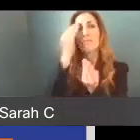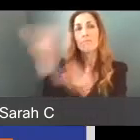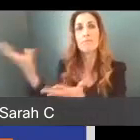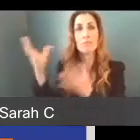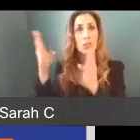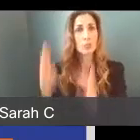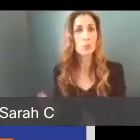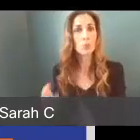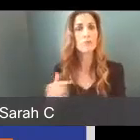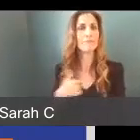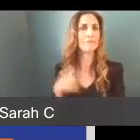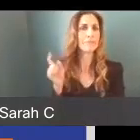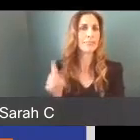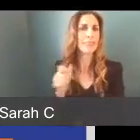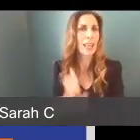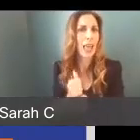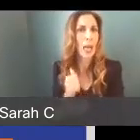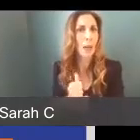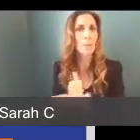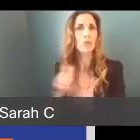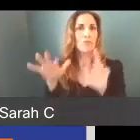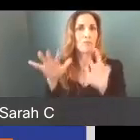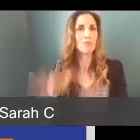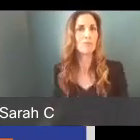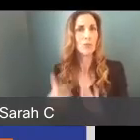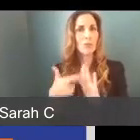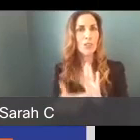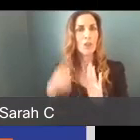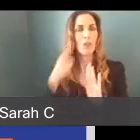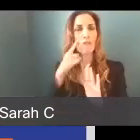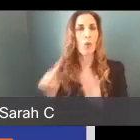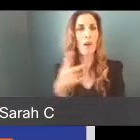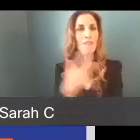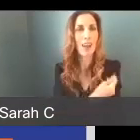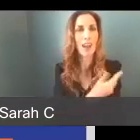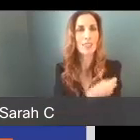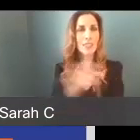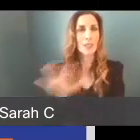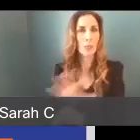you need support in pre-registering for a vaccine appointment. Once your information